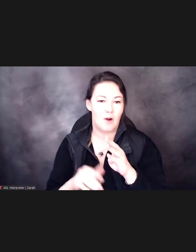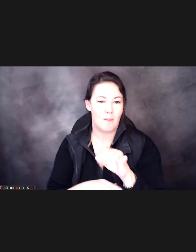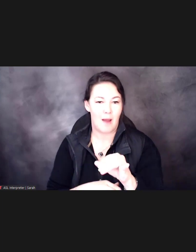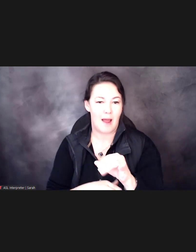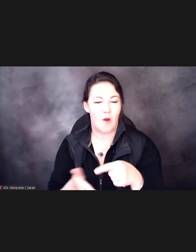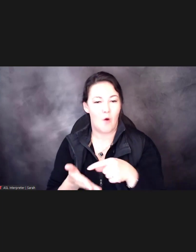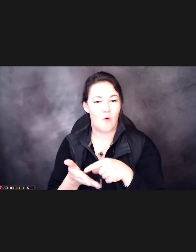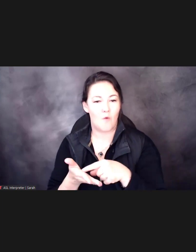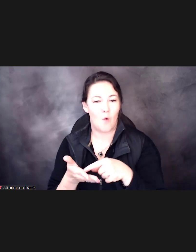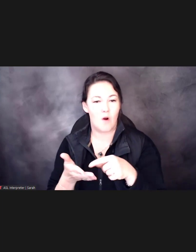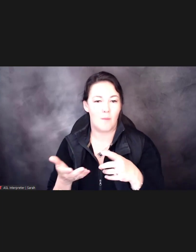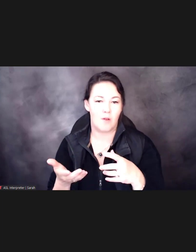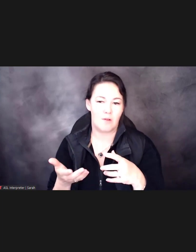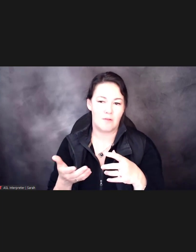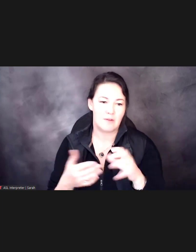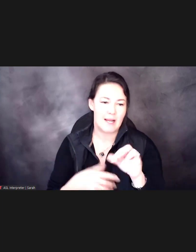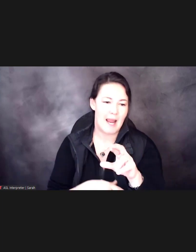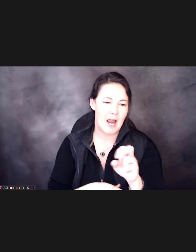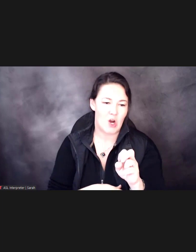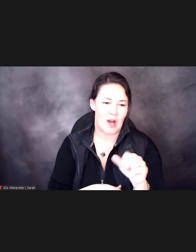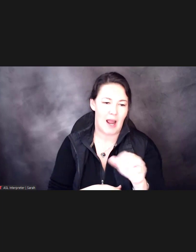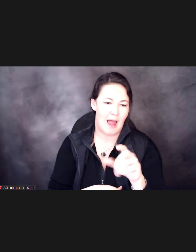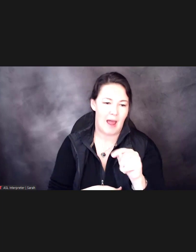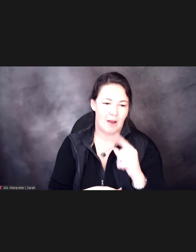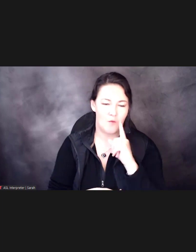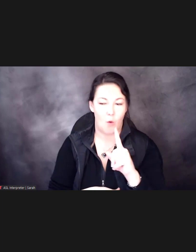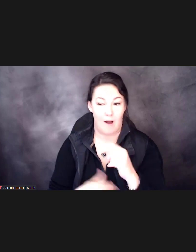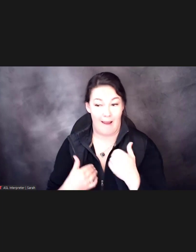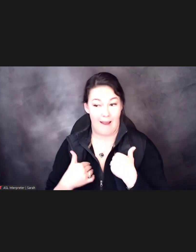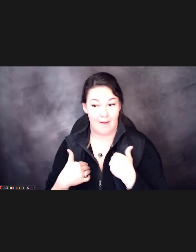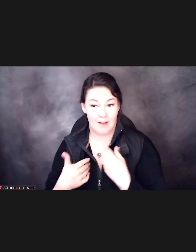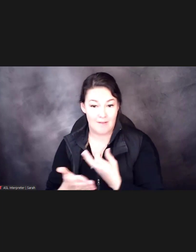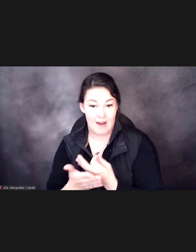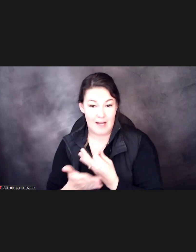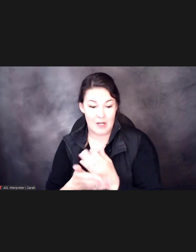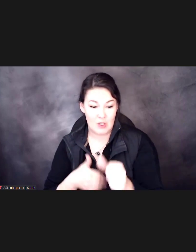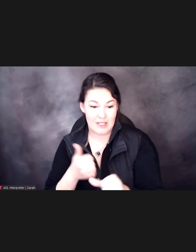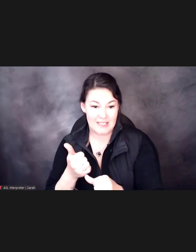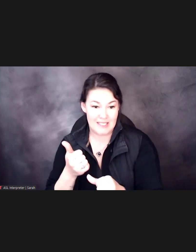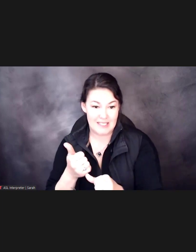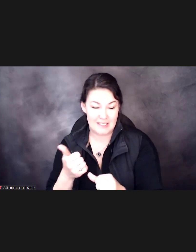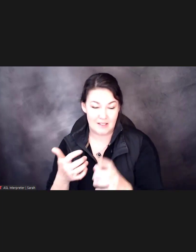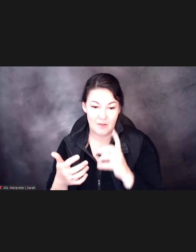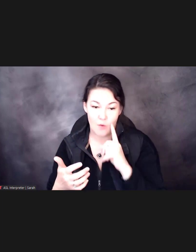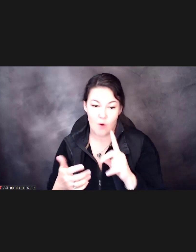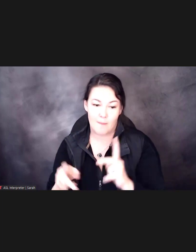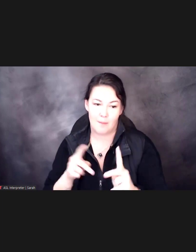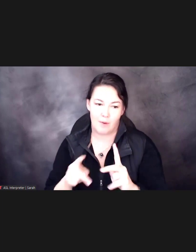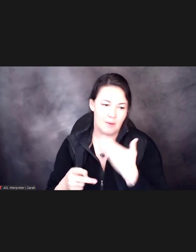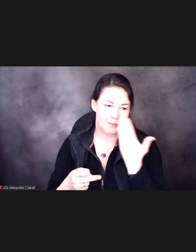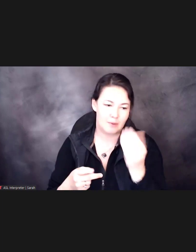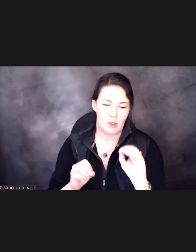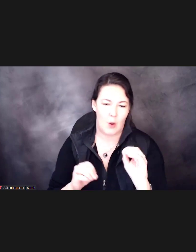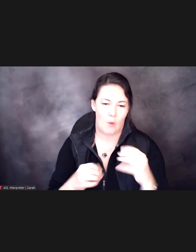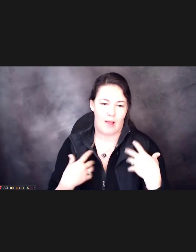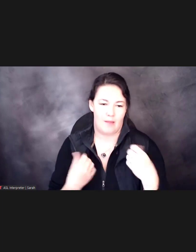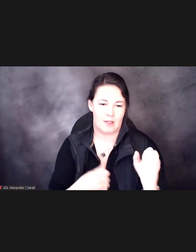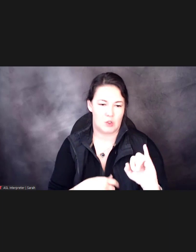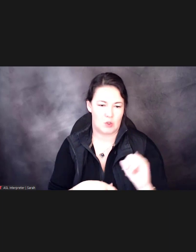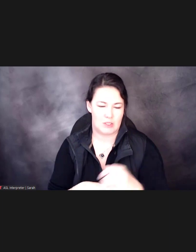required by the Affordable Care Act to have financial assistance for those that are, that do not have insurance and, so, um, if you